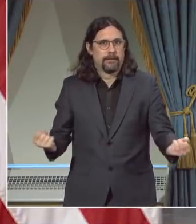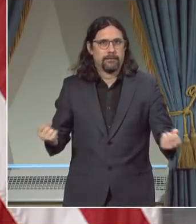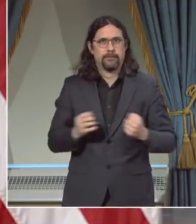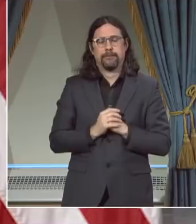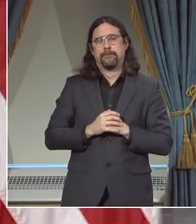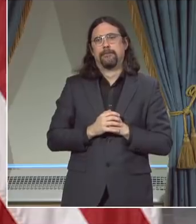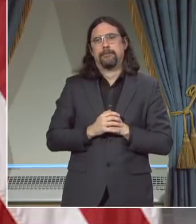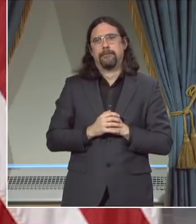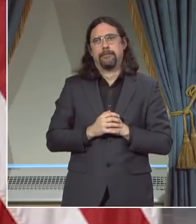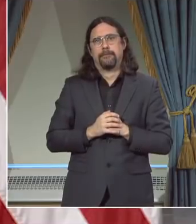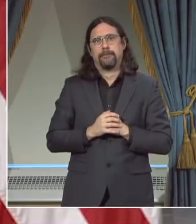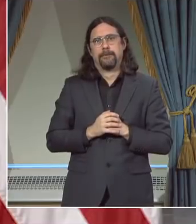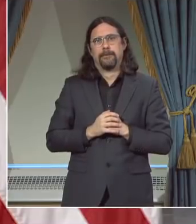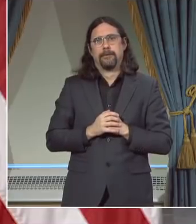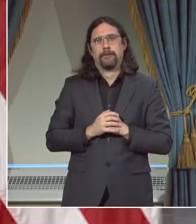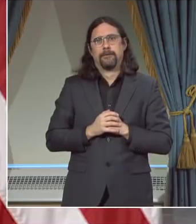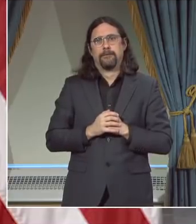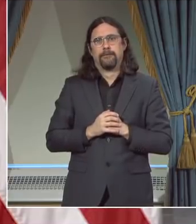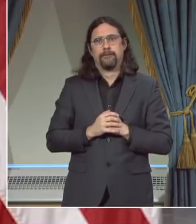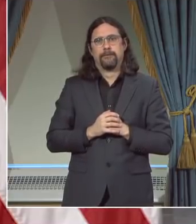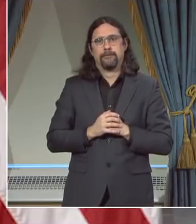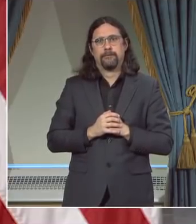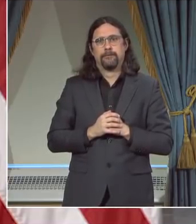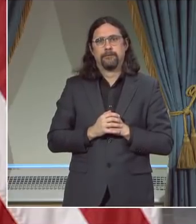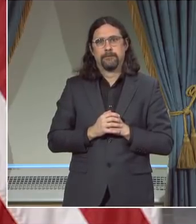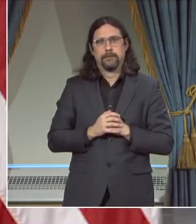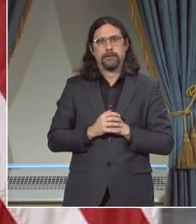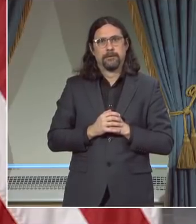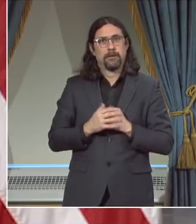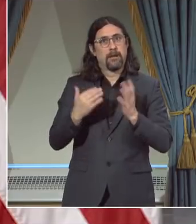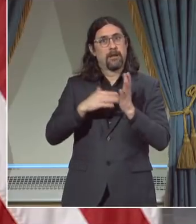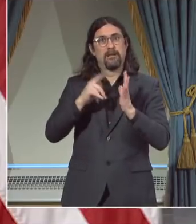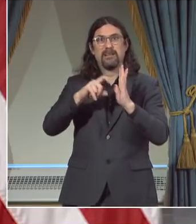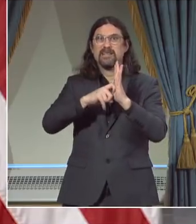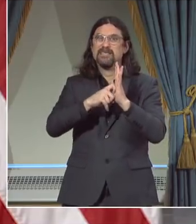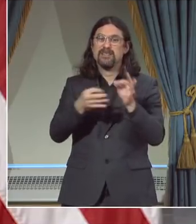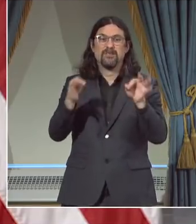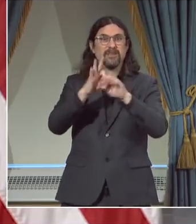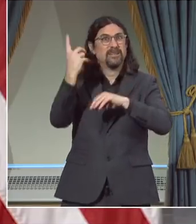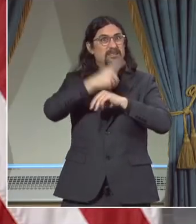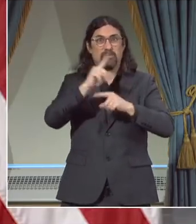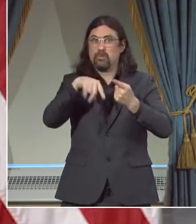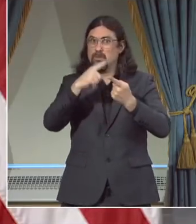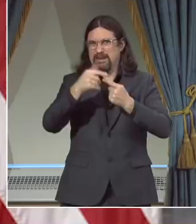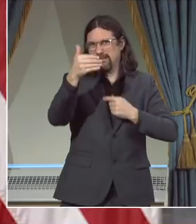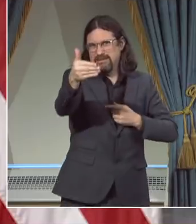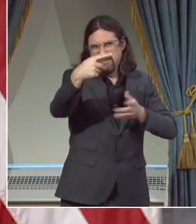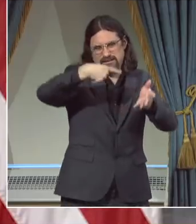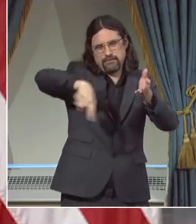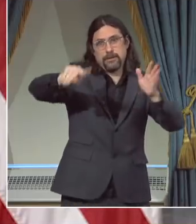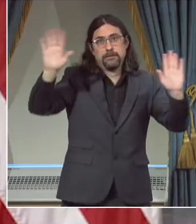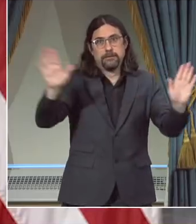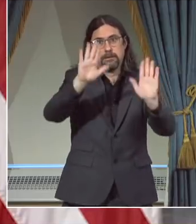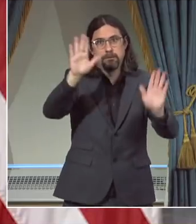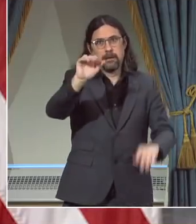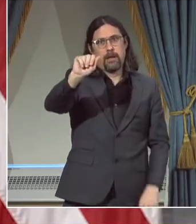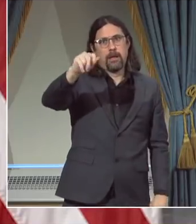NOW I WANT TO COMPLIES AND THE DISTRIBUTION OF COMPLIES. THE FIRST MILESTONE IS APRIL 5th. WE UMST SHORE UP